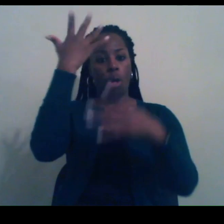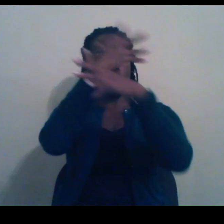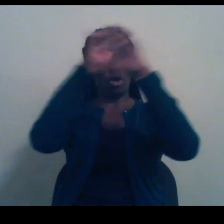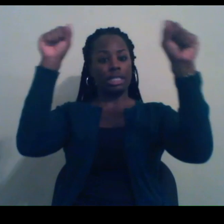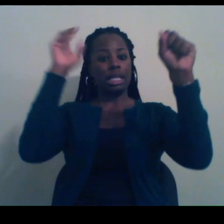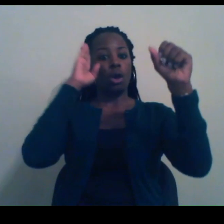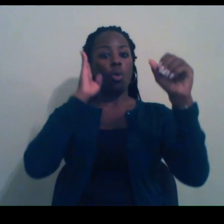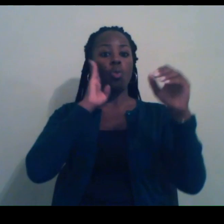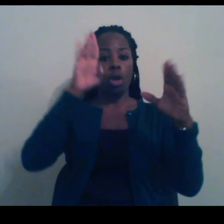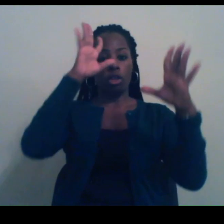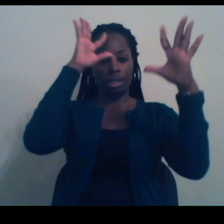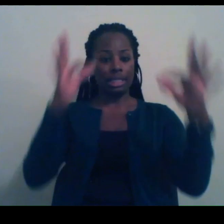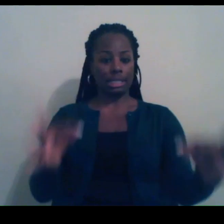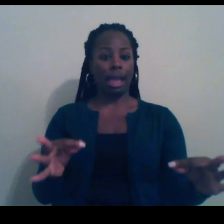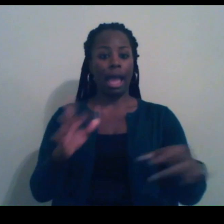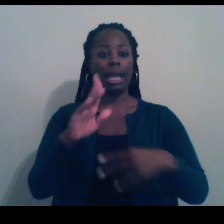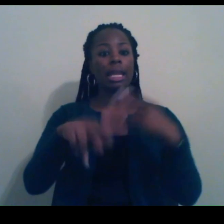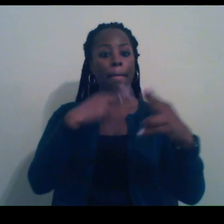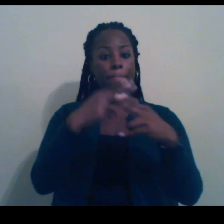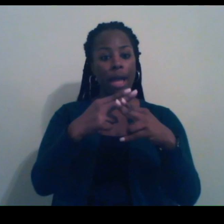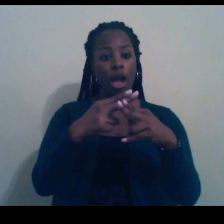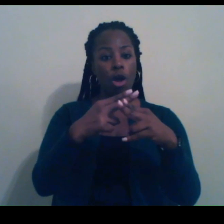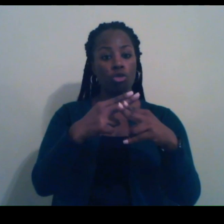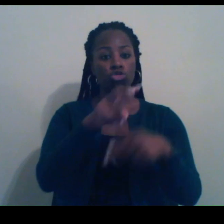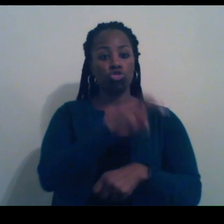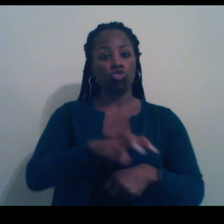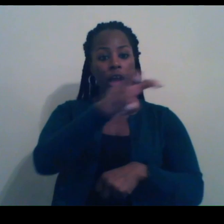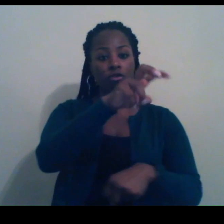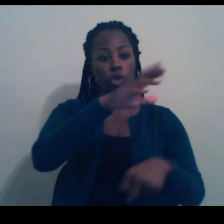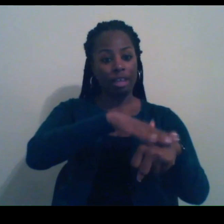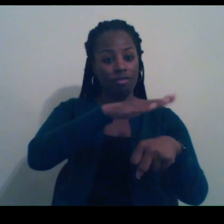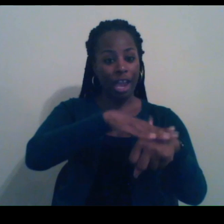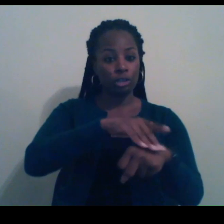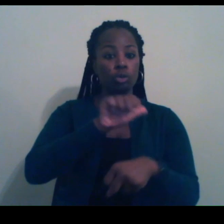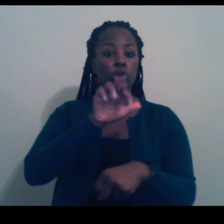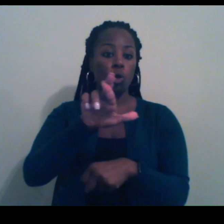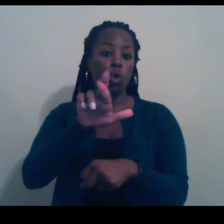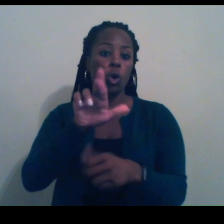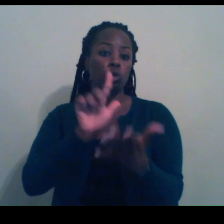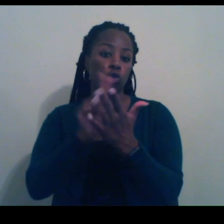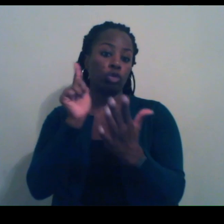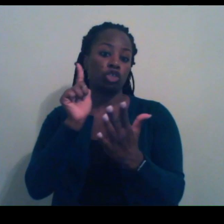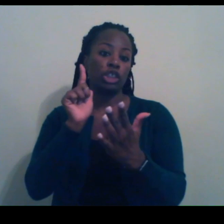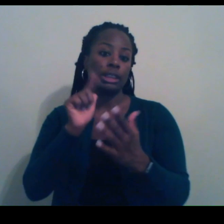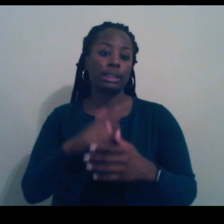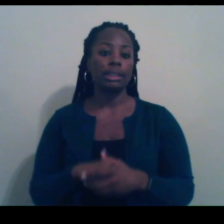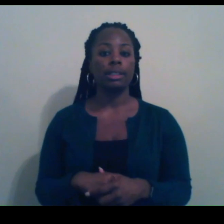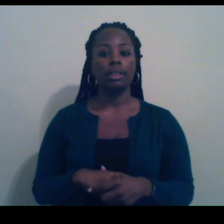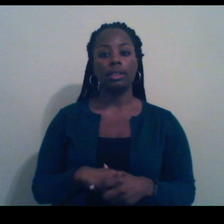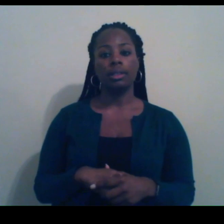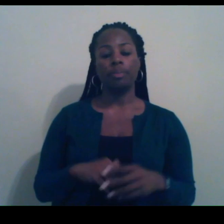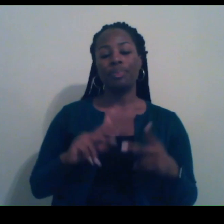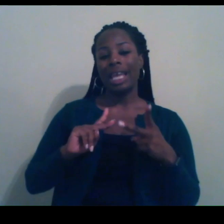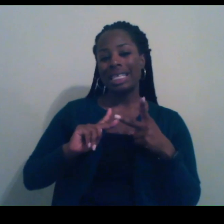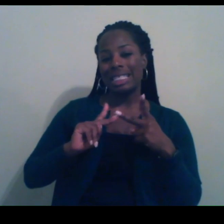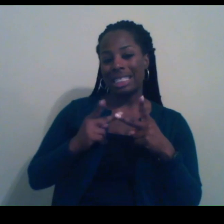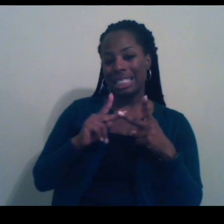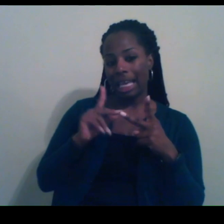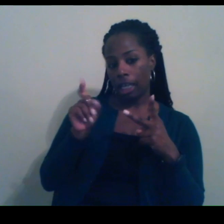regard to both travel advisories or restrictions on the basis of those facts and my second question sir just on the word pandemic